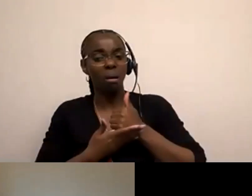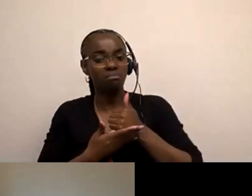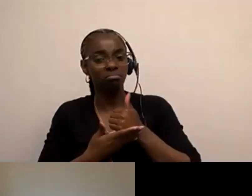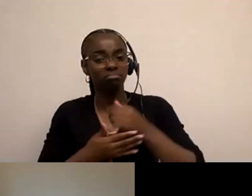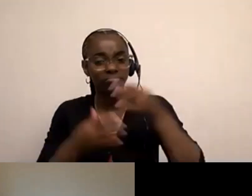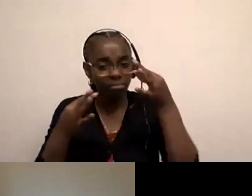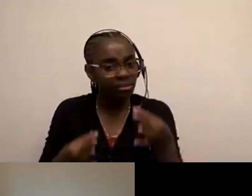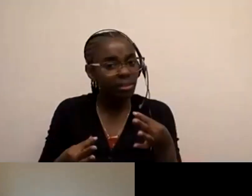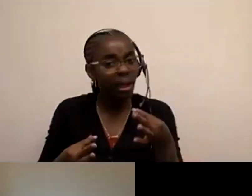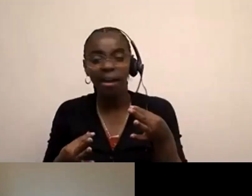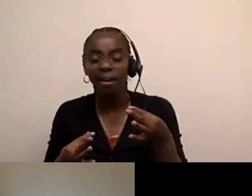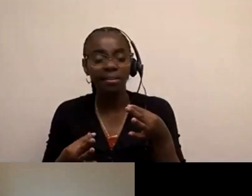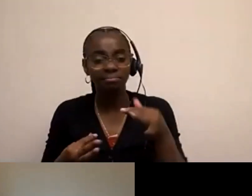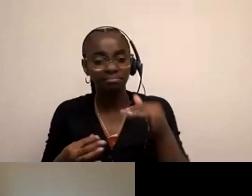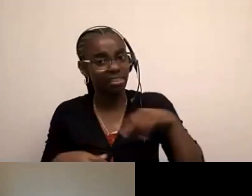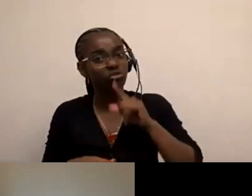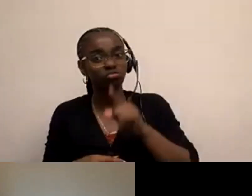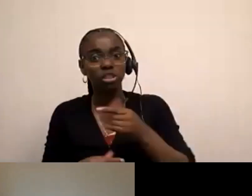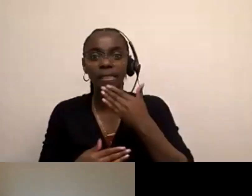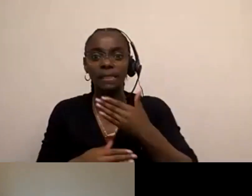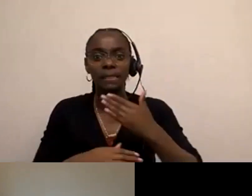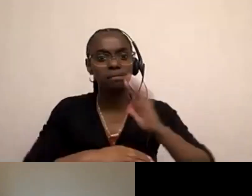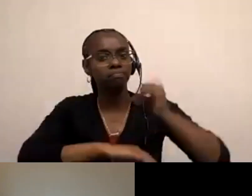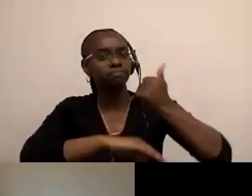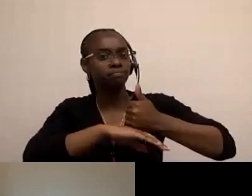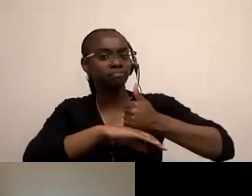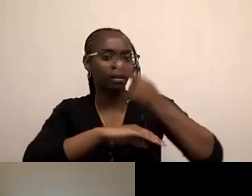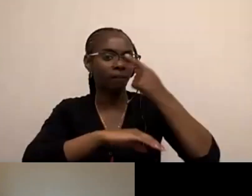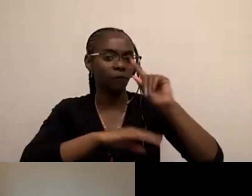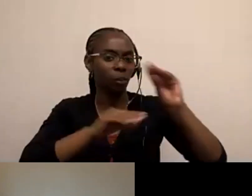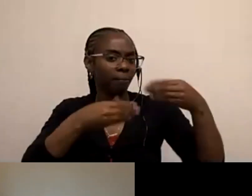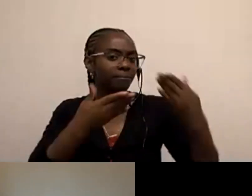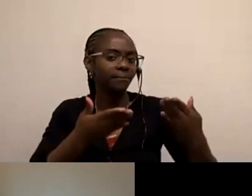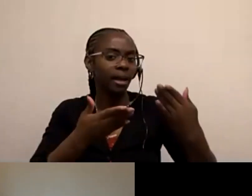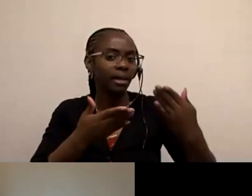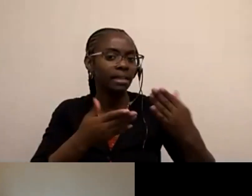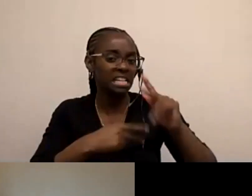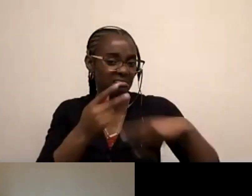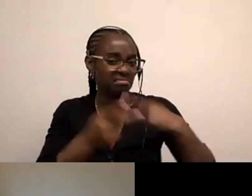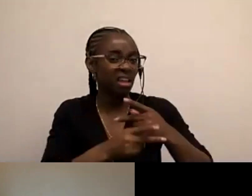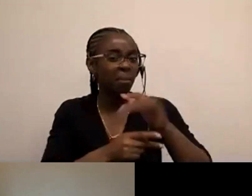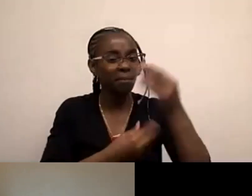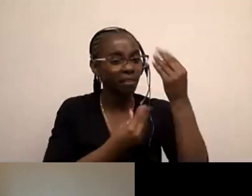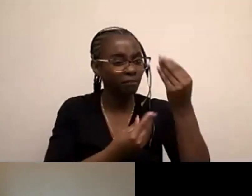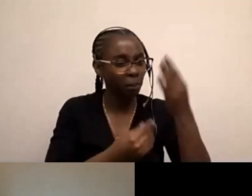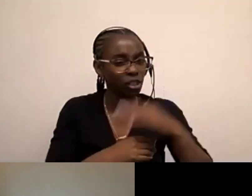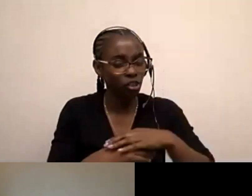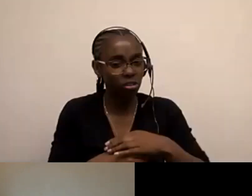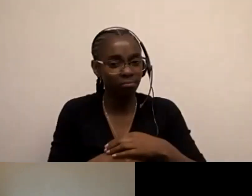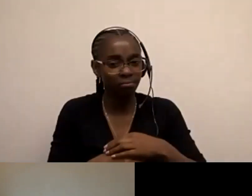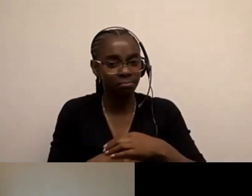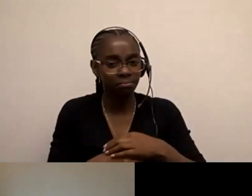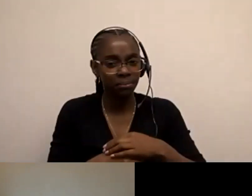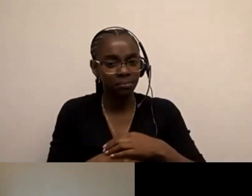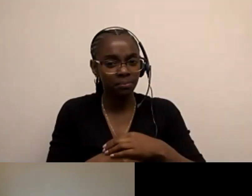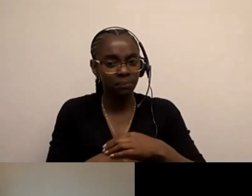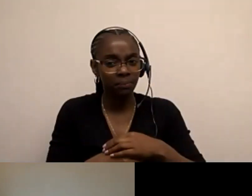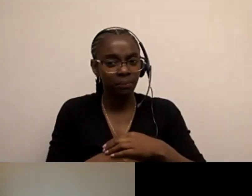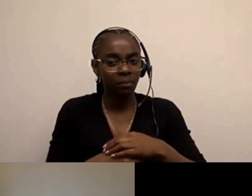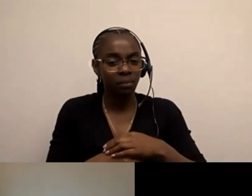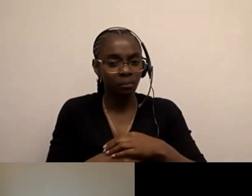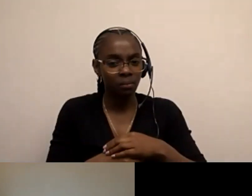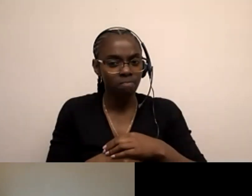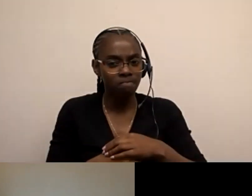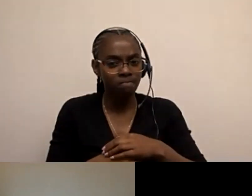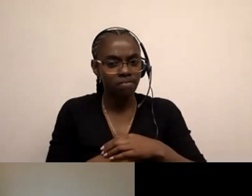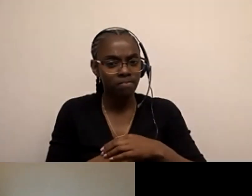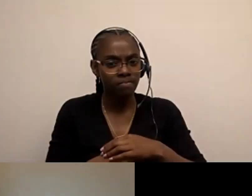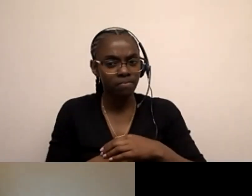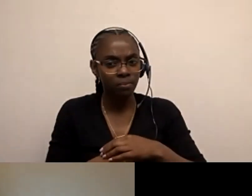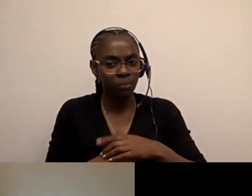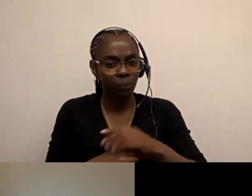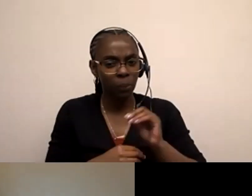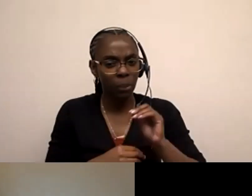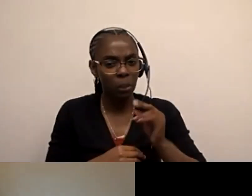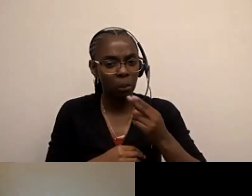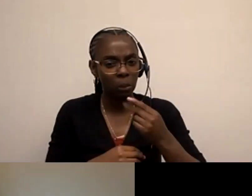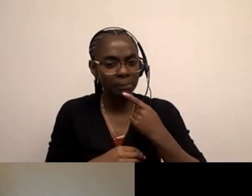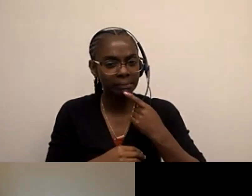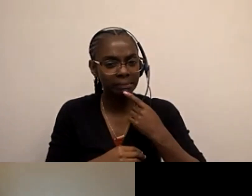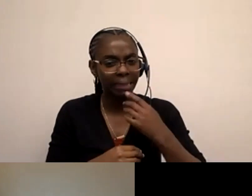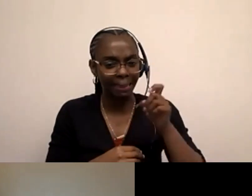IF THIS IS A GOOD PLATFORM FOR PROVIDING THIS TYPE OF INFORMATION. NANCY:EXACTLY JENNIFER: OH GOODNESS IT SAYING NEED PERMISSION LET ME CHECK A